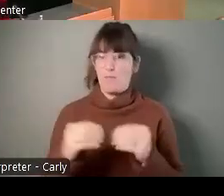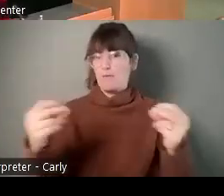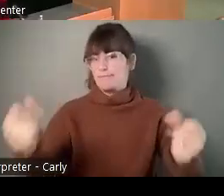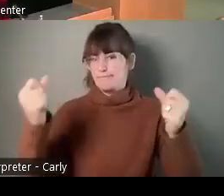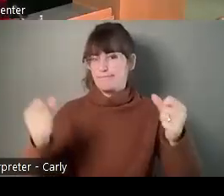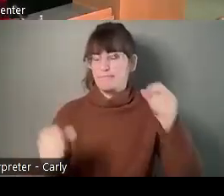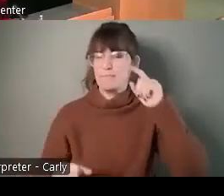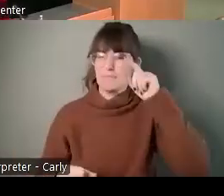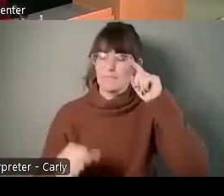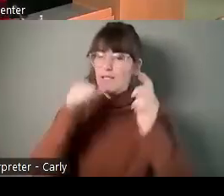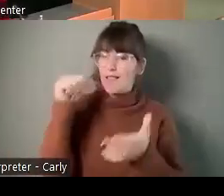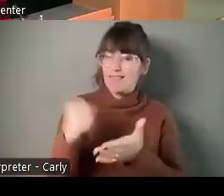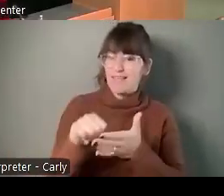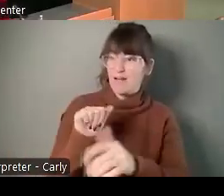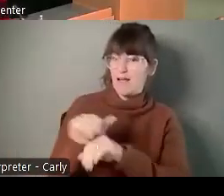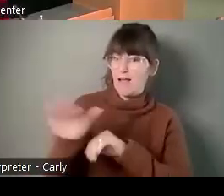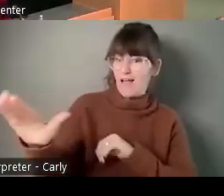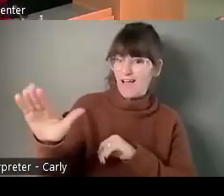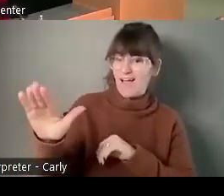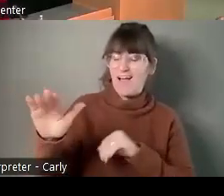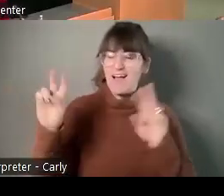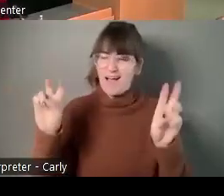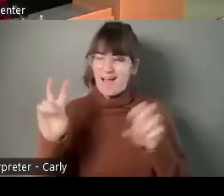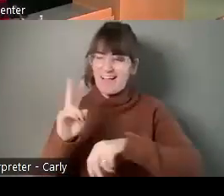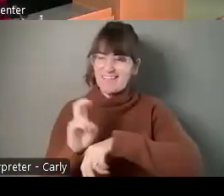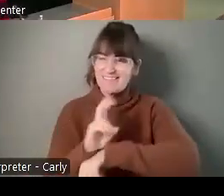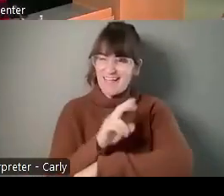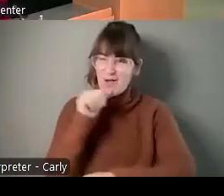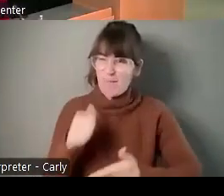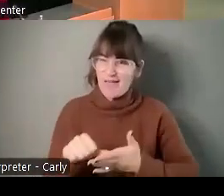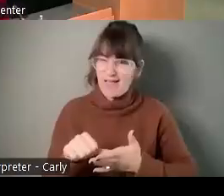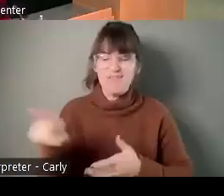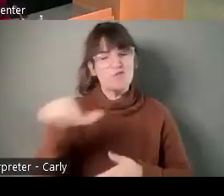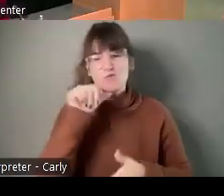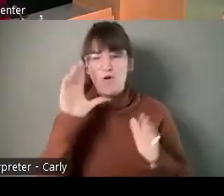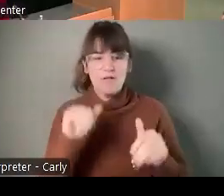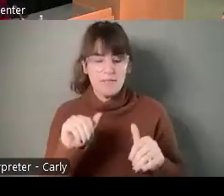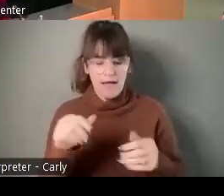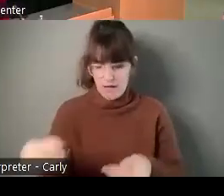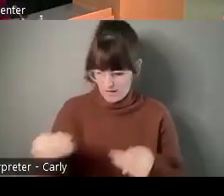a letter in the mail, snail mail style, you're not expecting to send one back and get an immediate